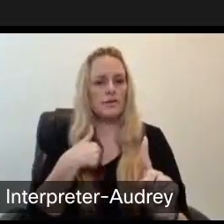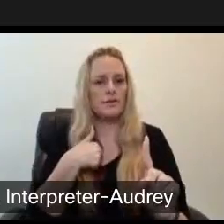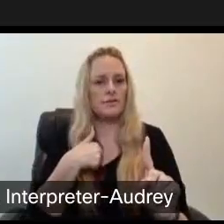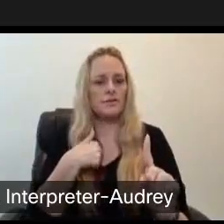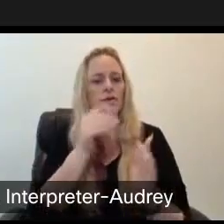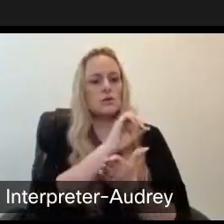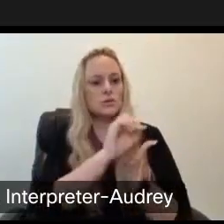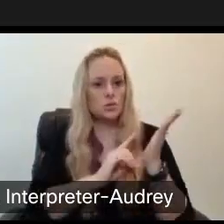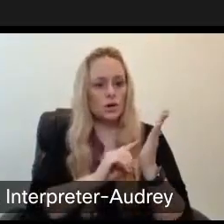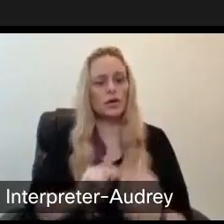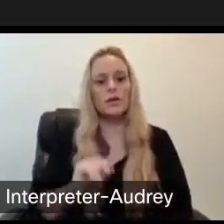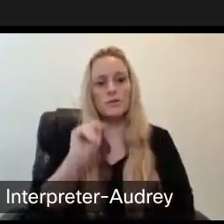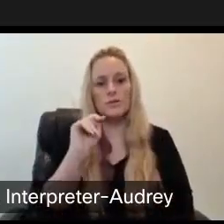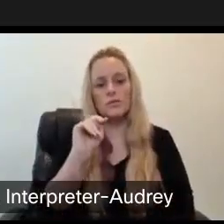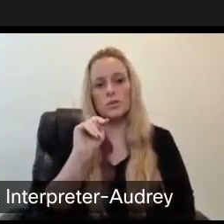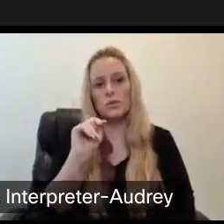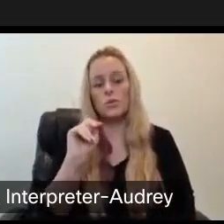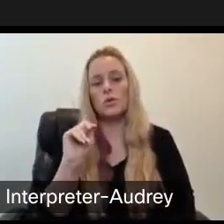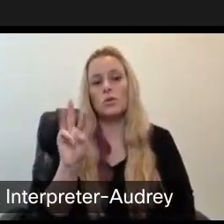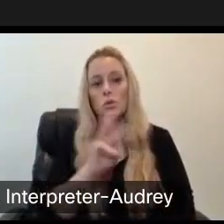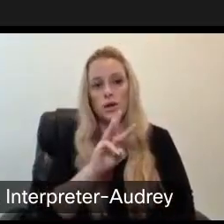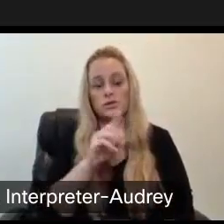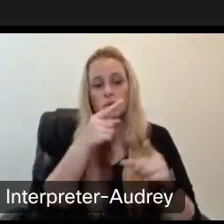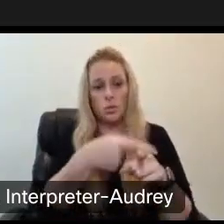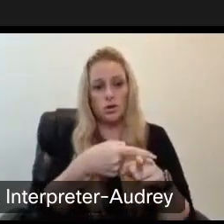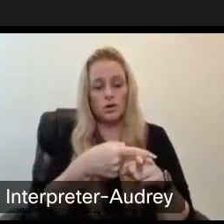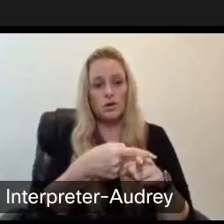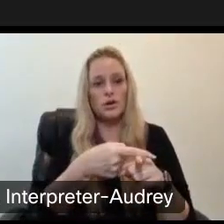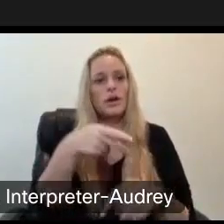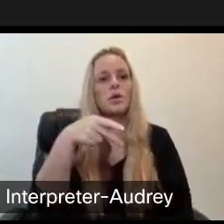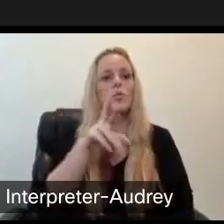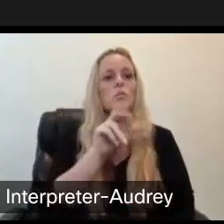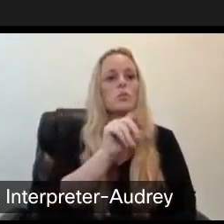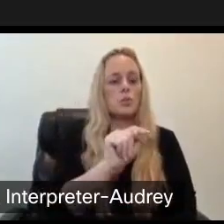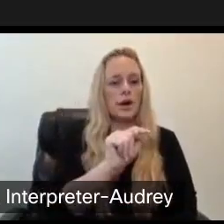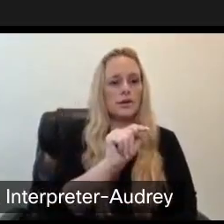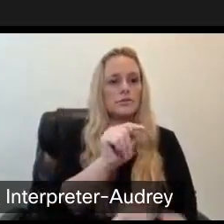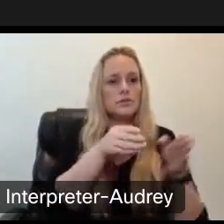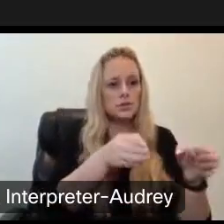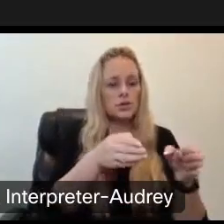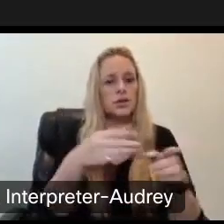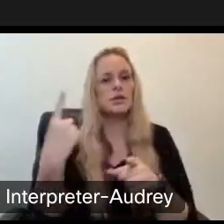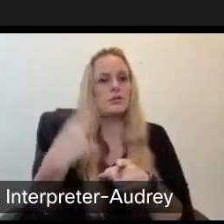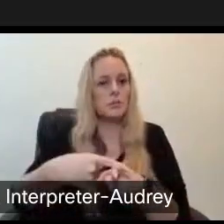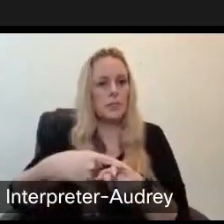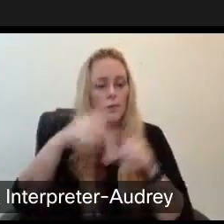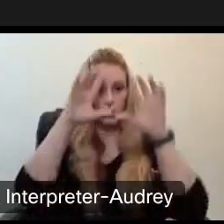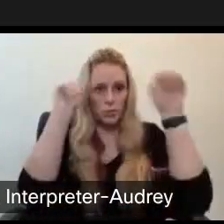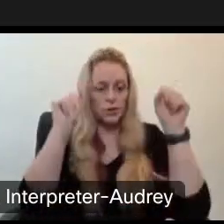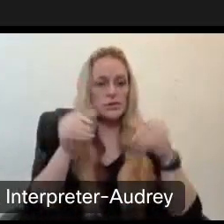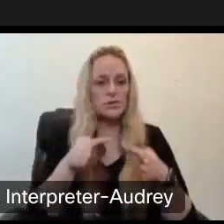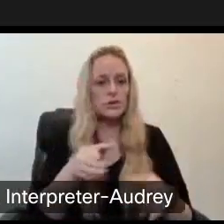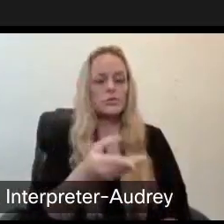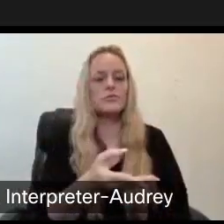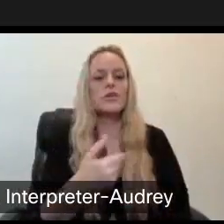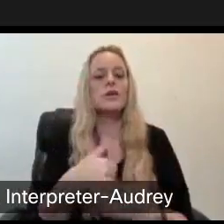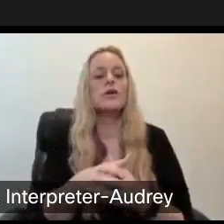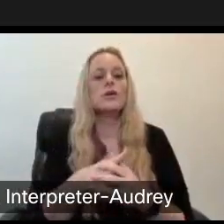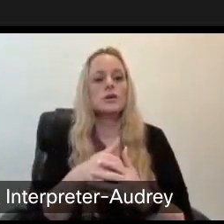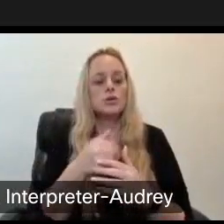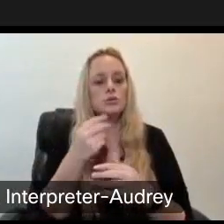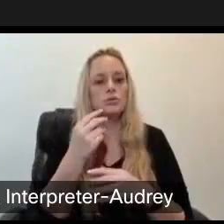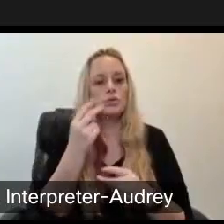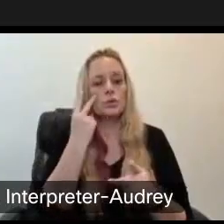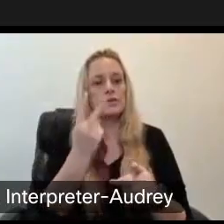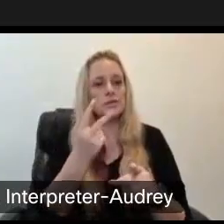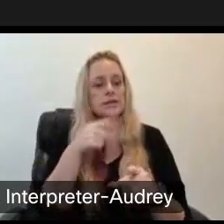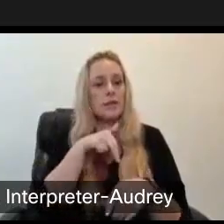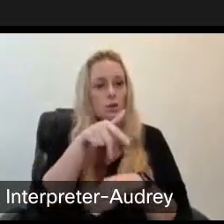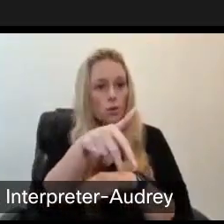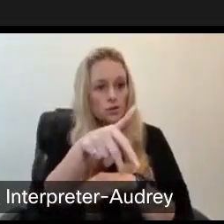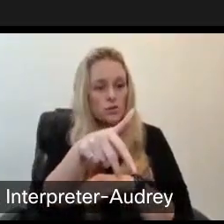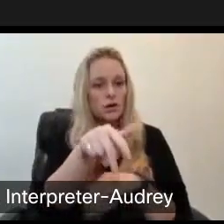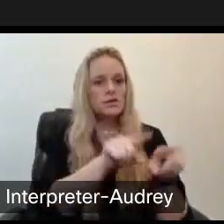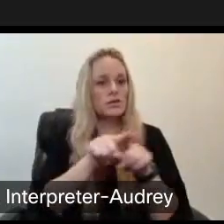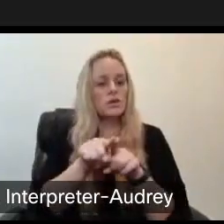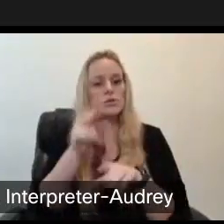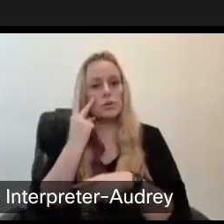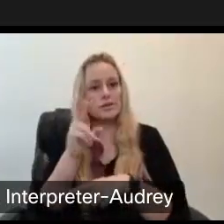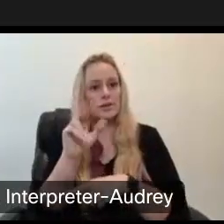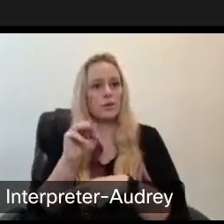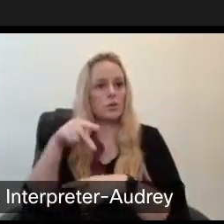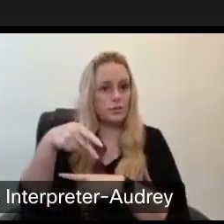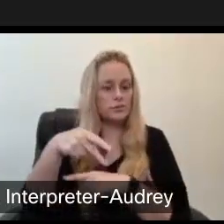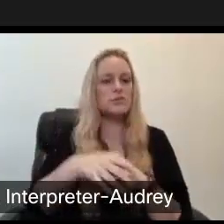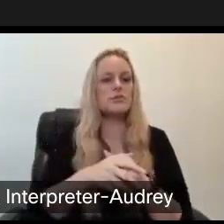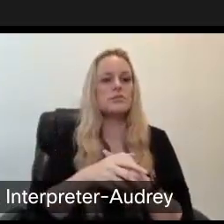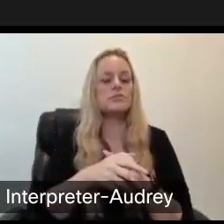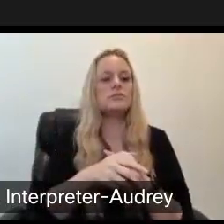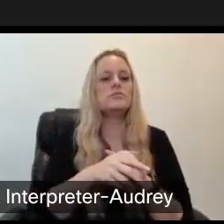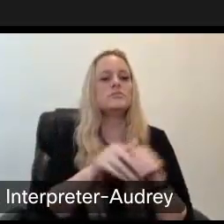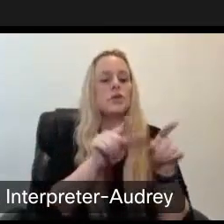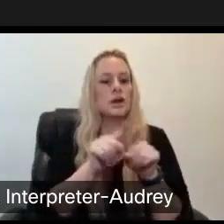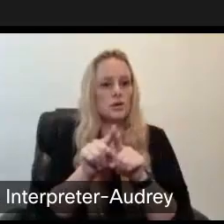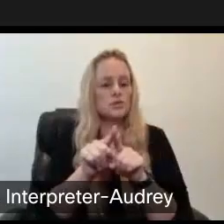Of the northwest corner at Pratton President, where you have the crosswalks in place as well as the ramps in addition to the pedestrian signals.